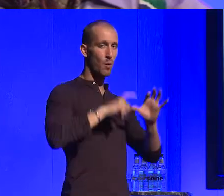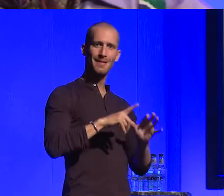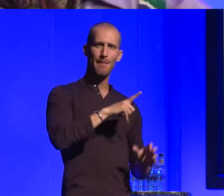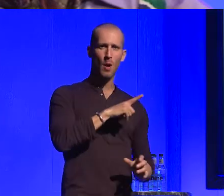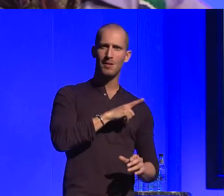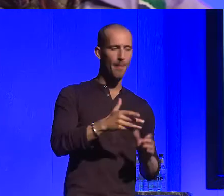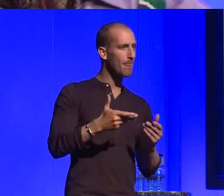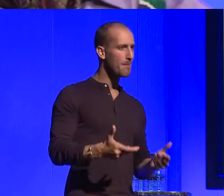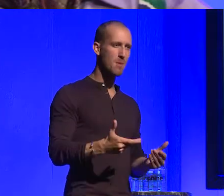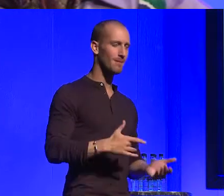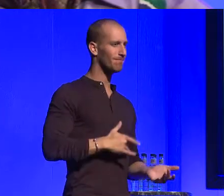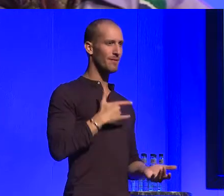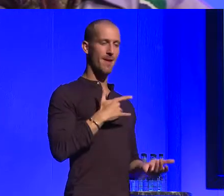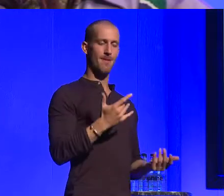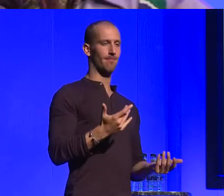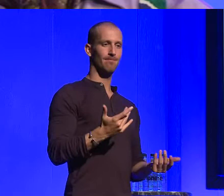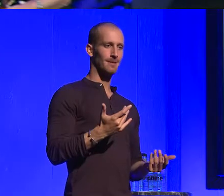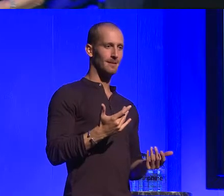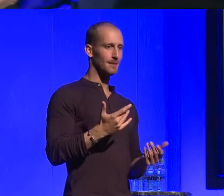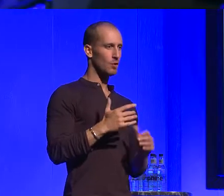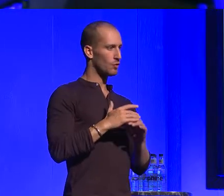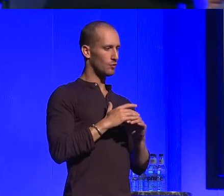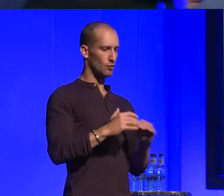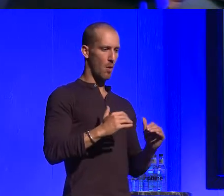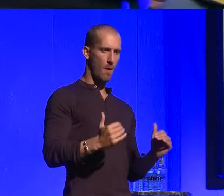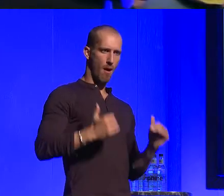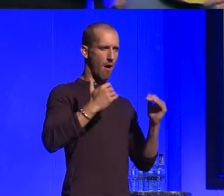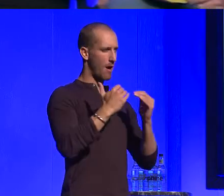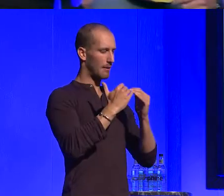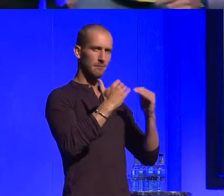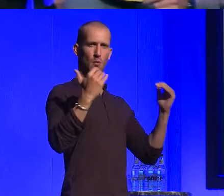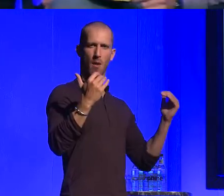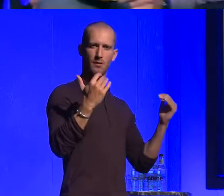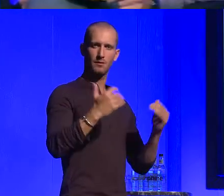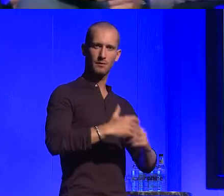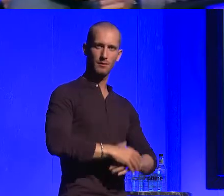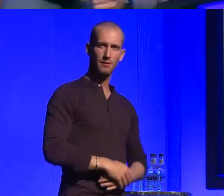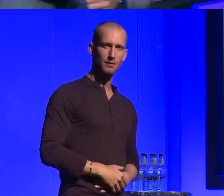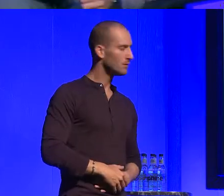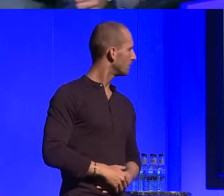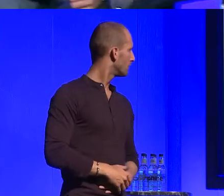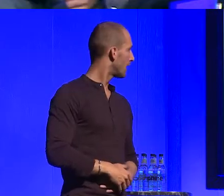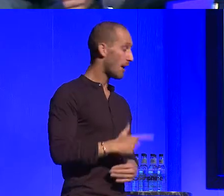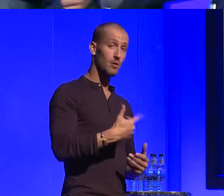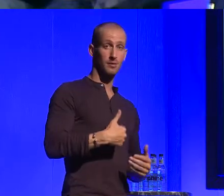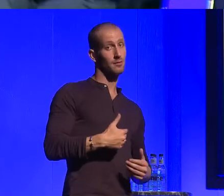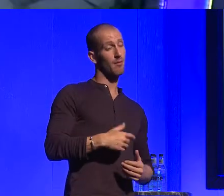It was a real privilege to listen to the service users today, and thank you to Kevin, who's just been outstanding.